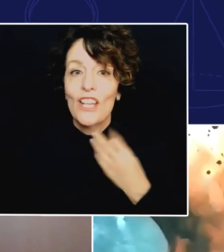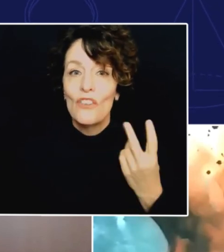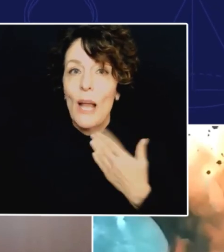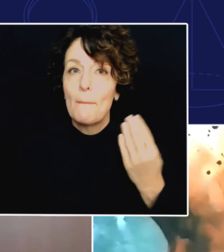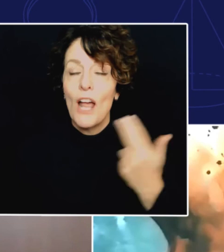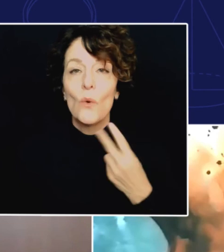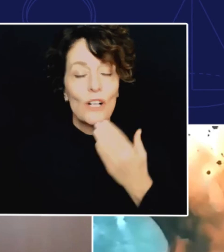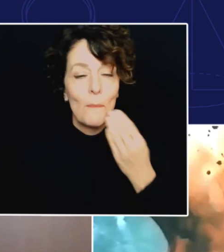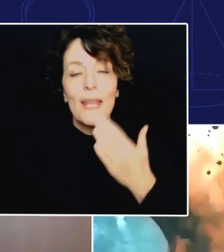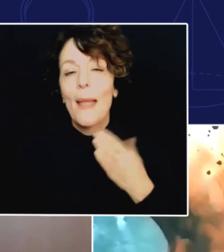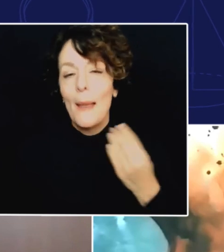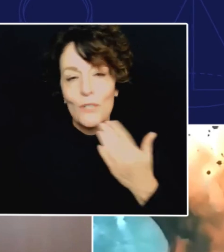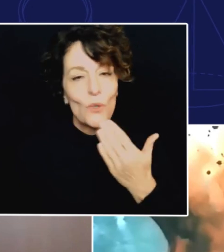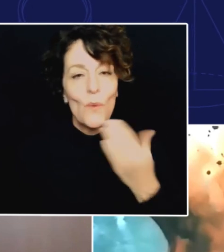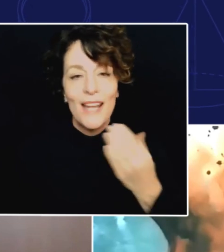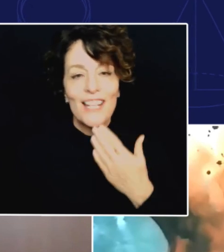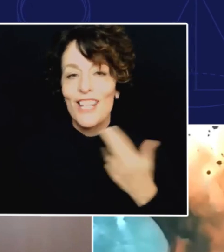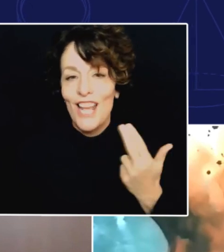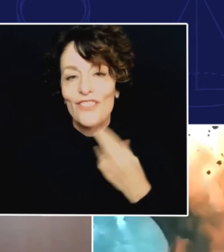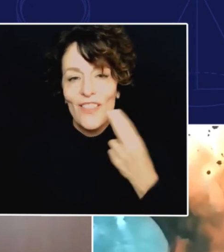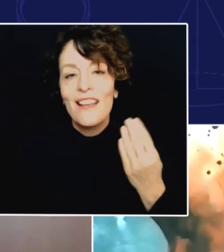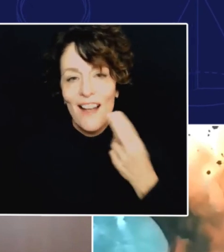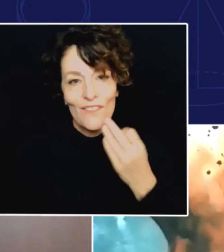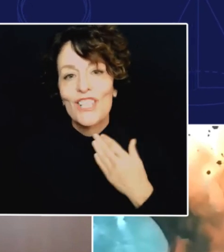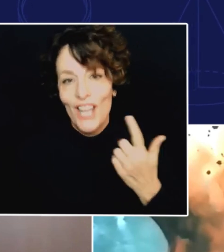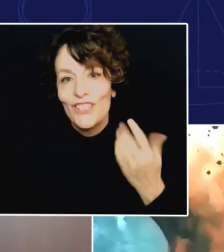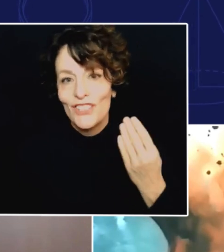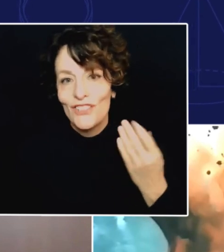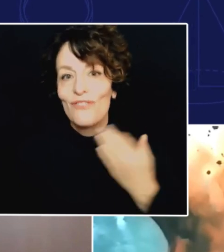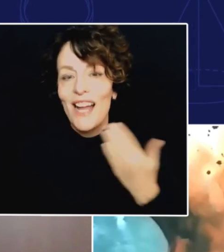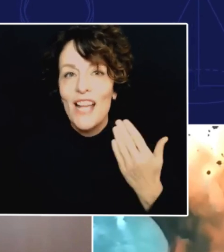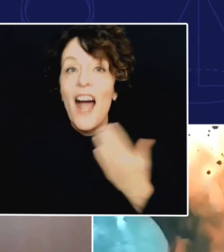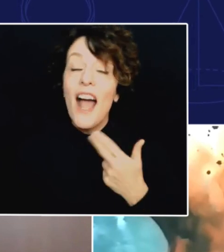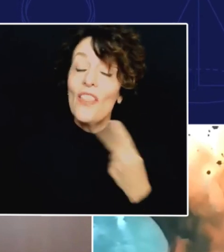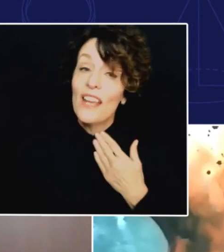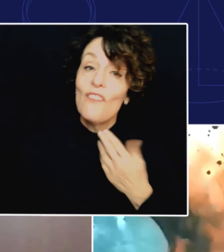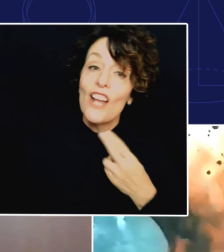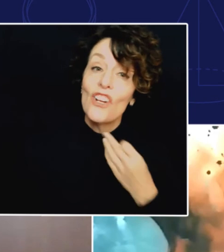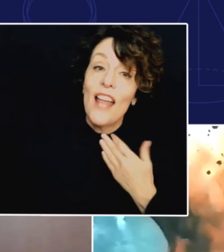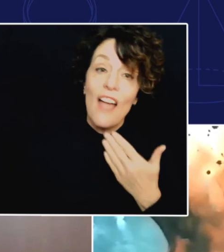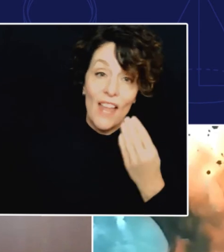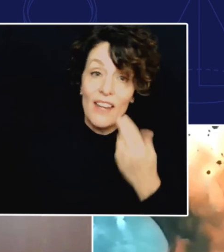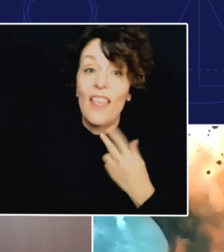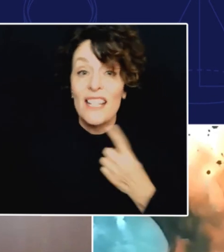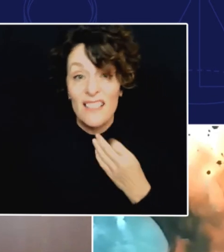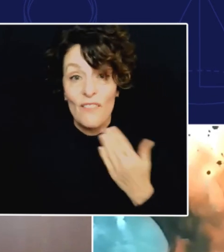and that I'm not gonna be able to engage in the conversation, right? And so, I think if I had had anything different when I was younger,